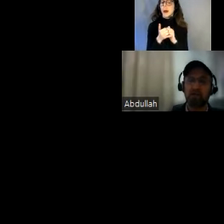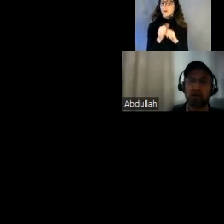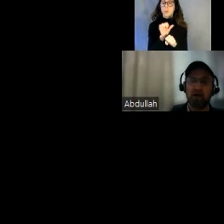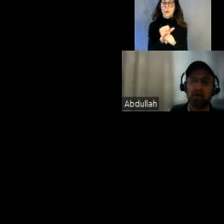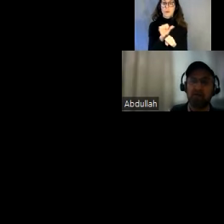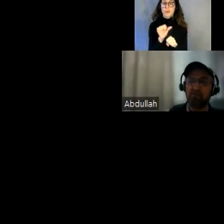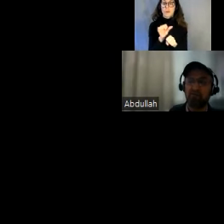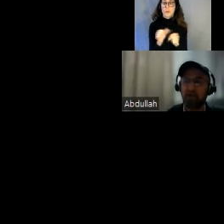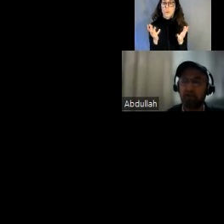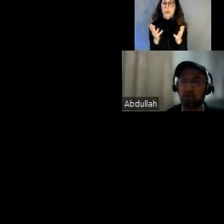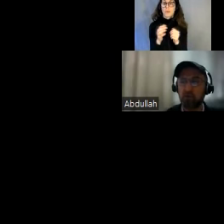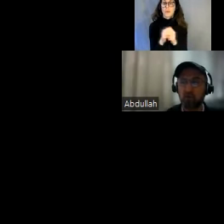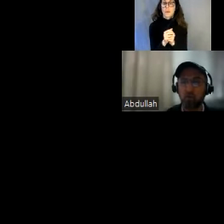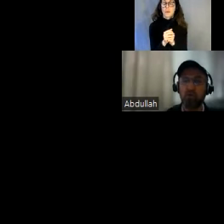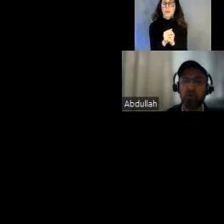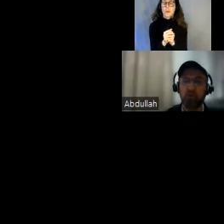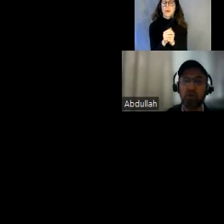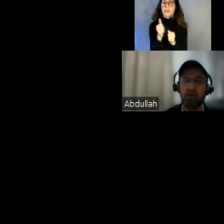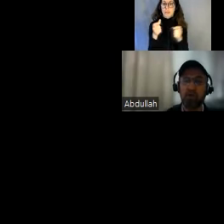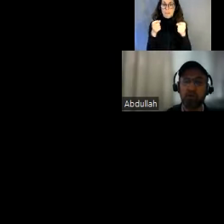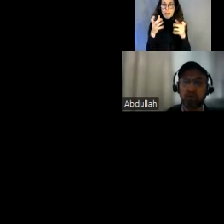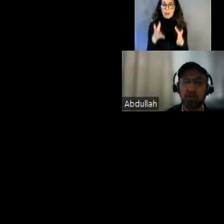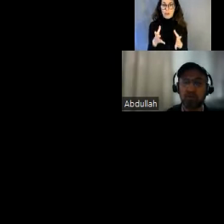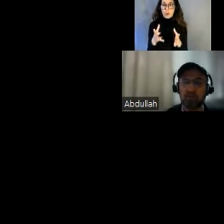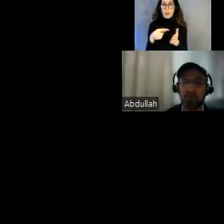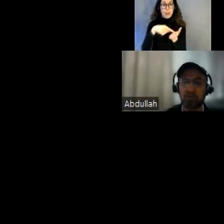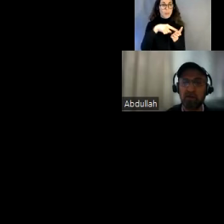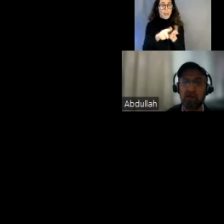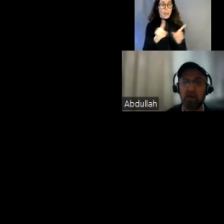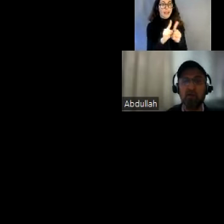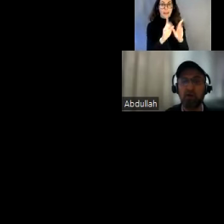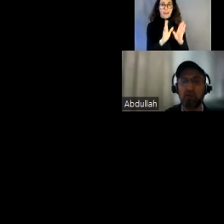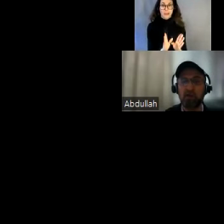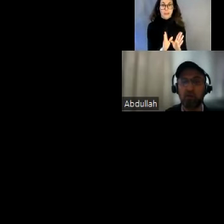money that can be recovered or covered under this program.